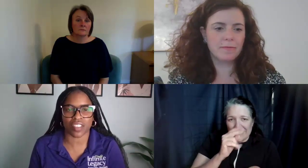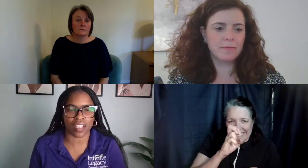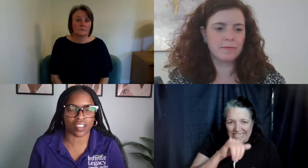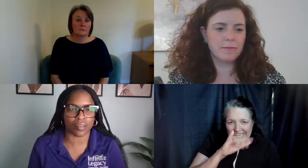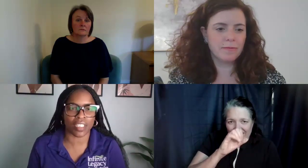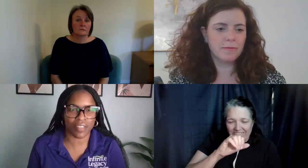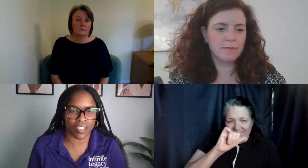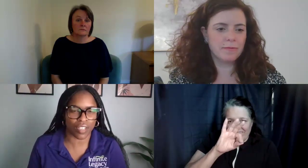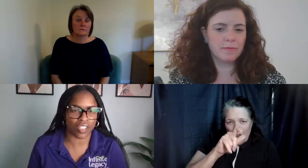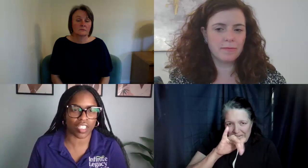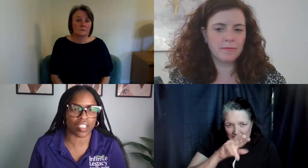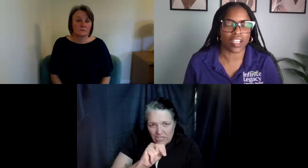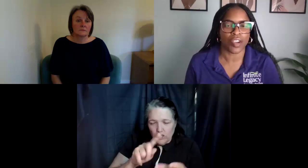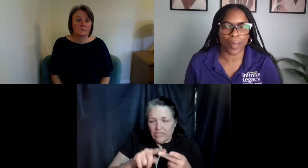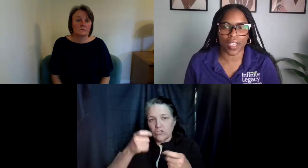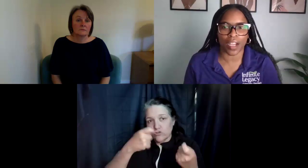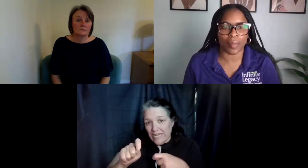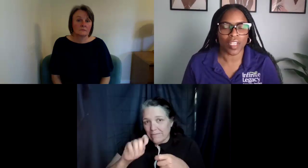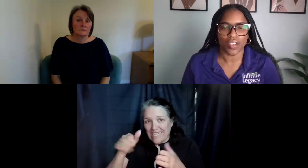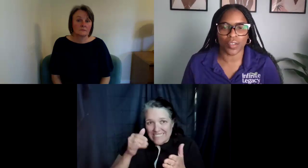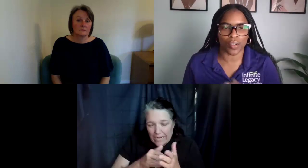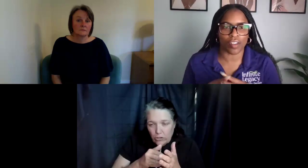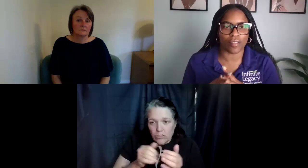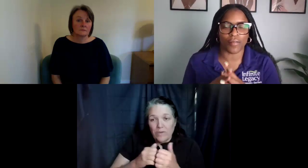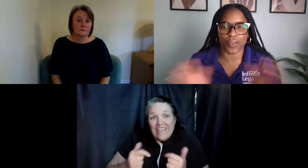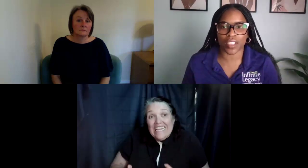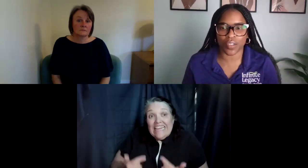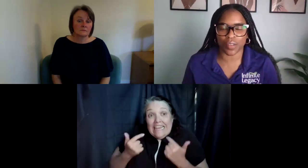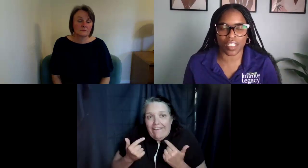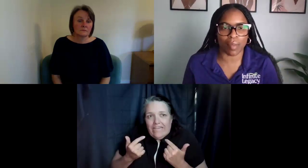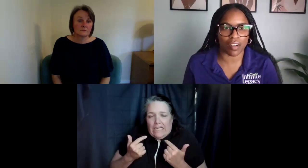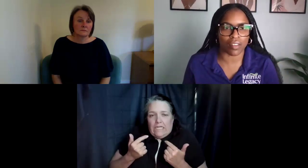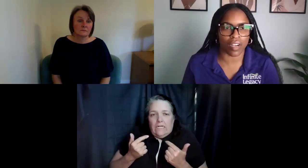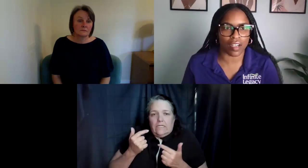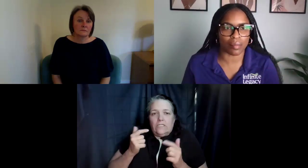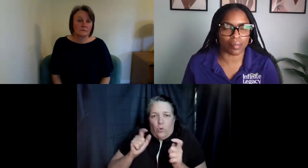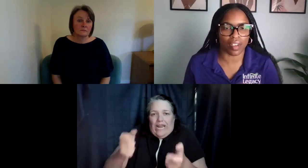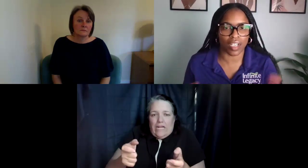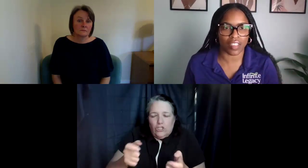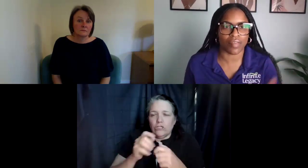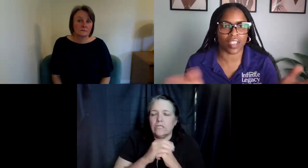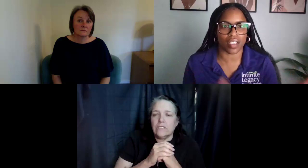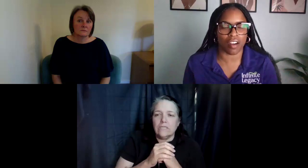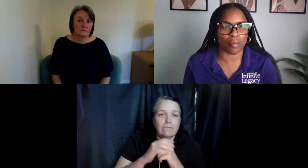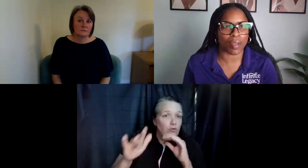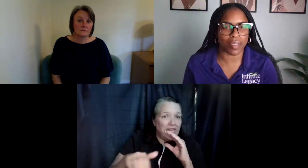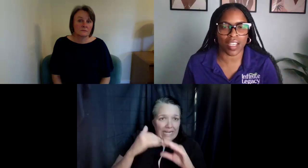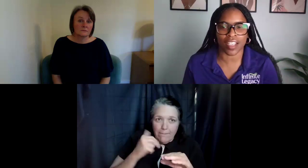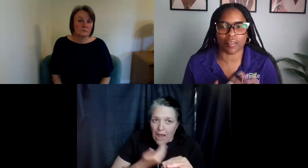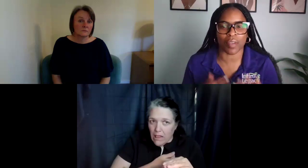deal with living donation. But you are free to e-mail us via our website and we